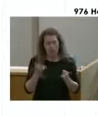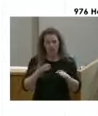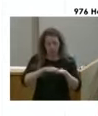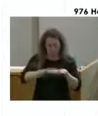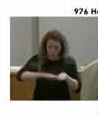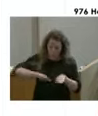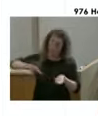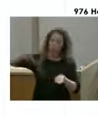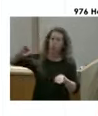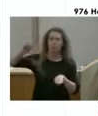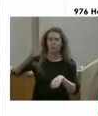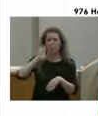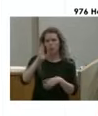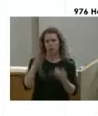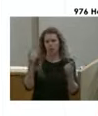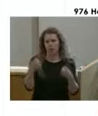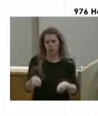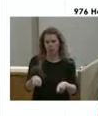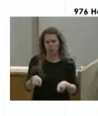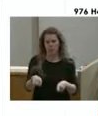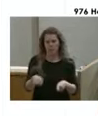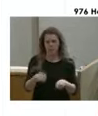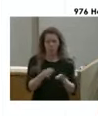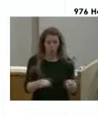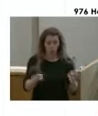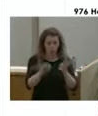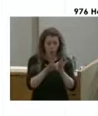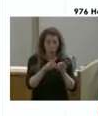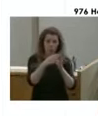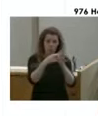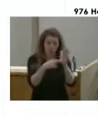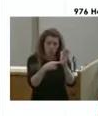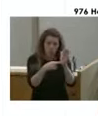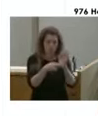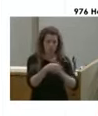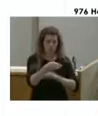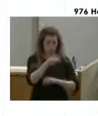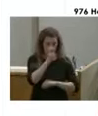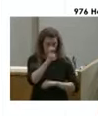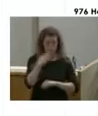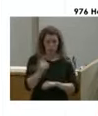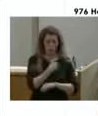what's happening in the community and we can test, we can trace and we can isolate.